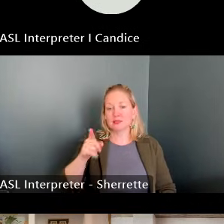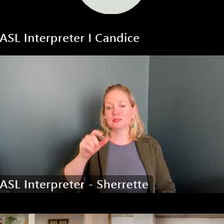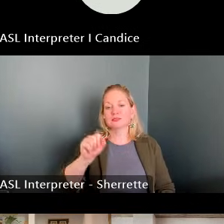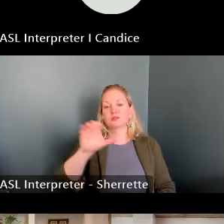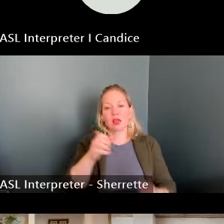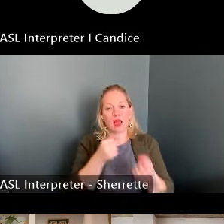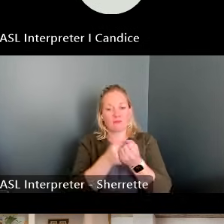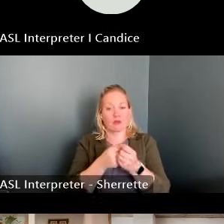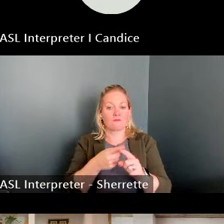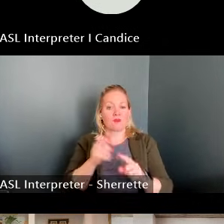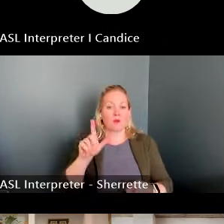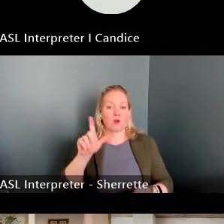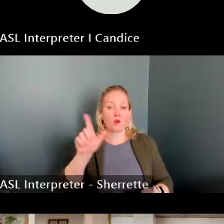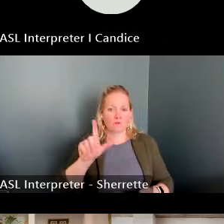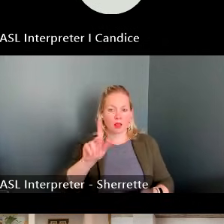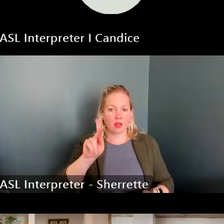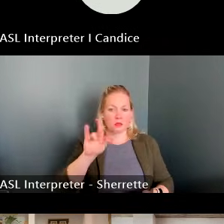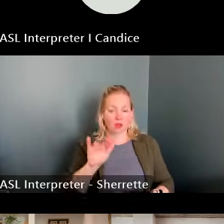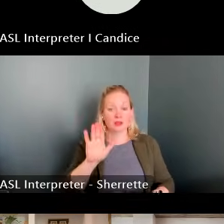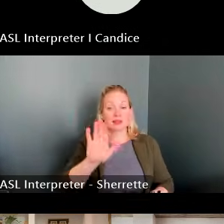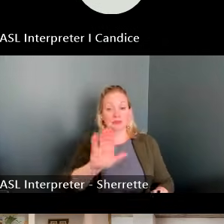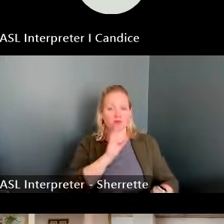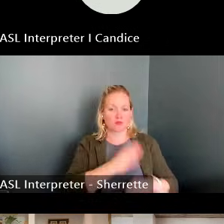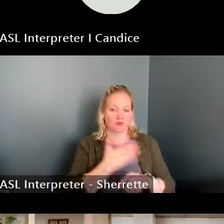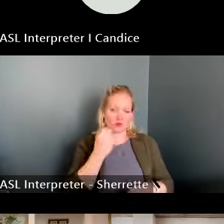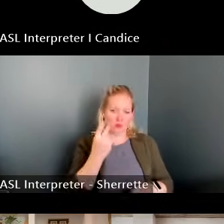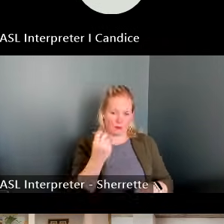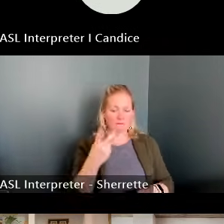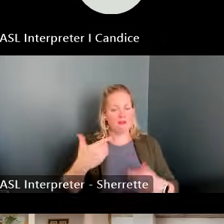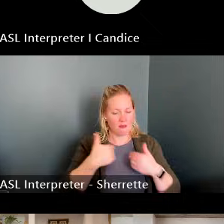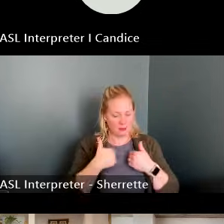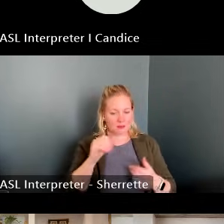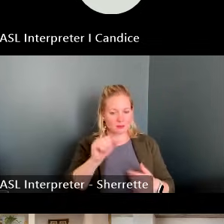12-year-old daughter, Kali, has sickle cell disease and was recently approved to receive